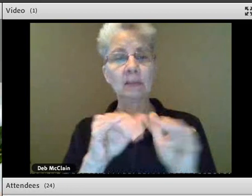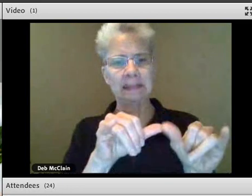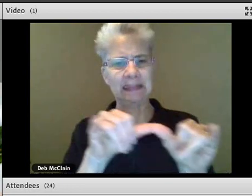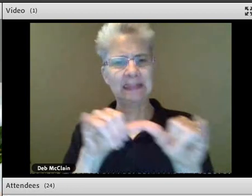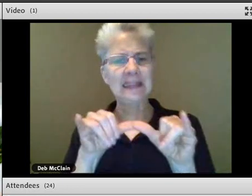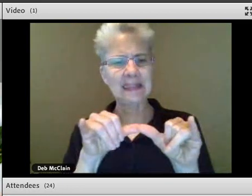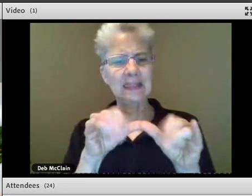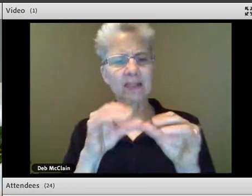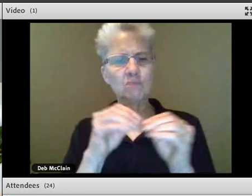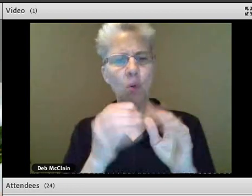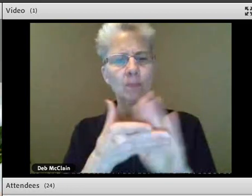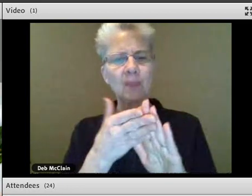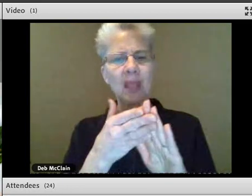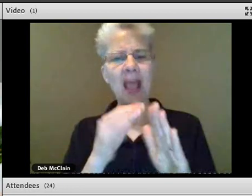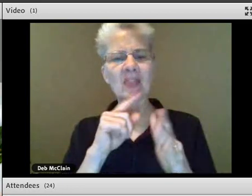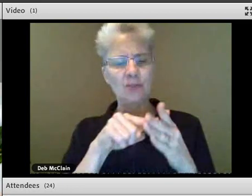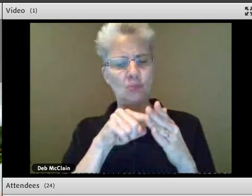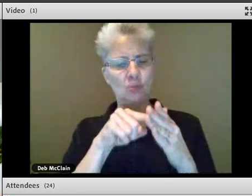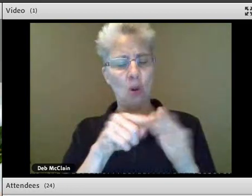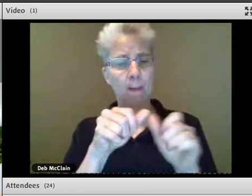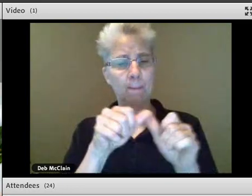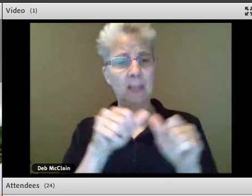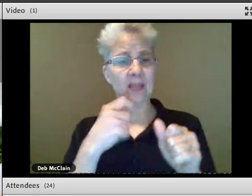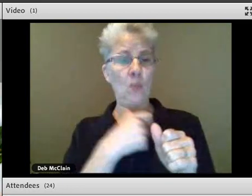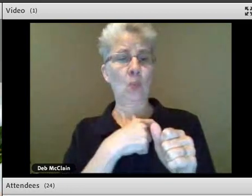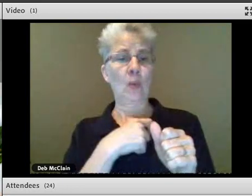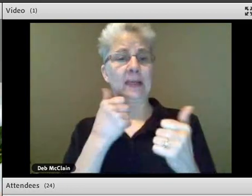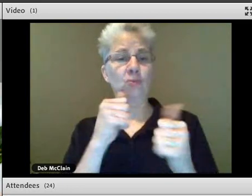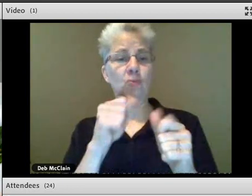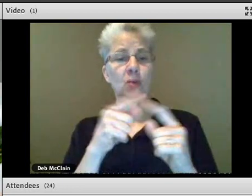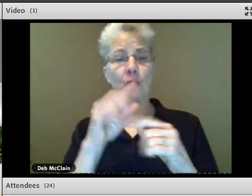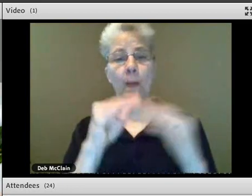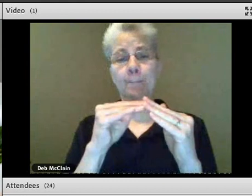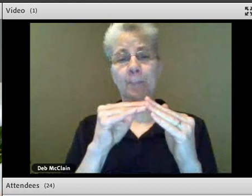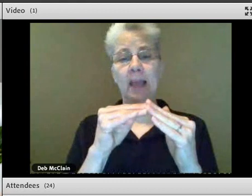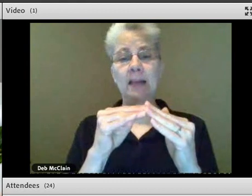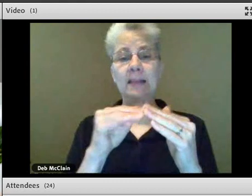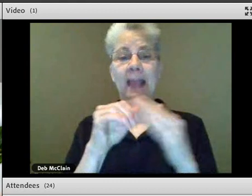and this is a stepping point that we might be trying to build an in-person workshop